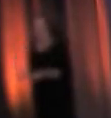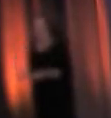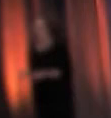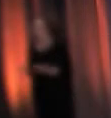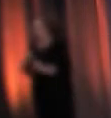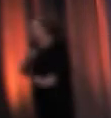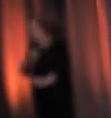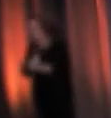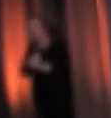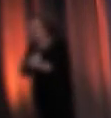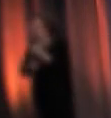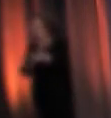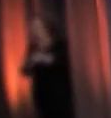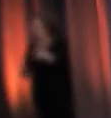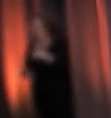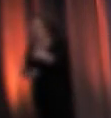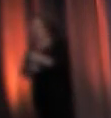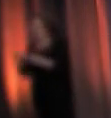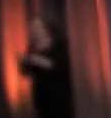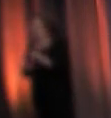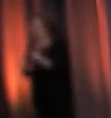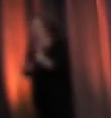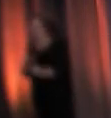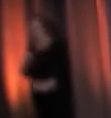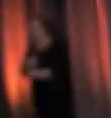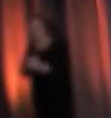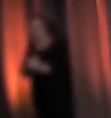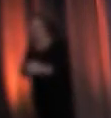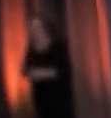Consequently, the spectacular Canadian Museum for